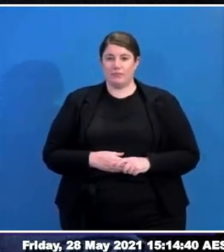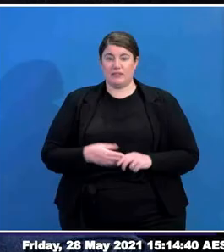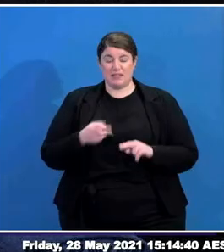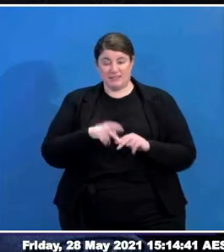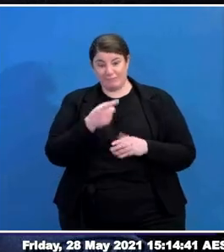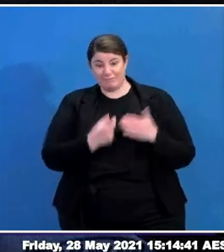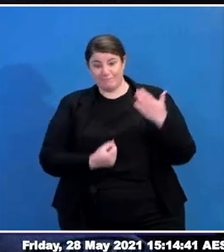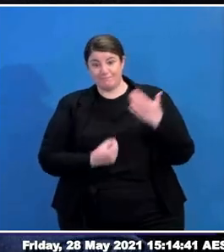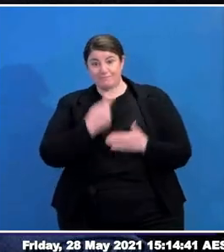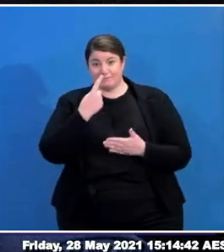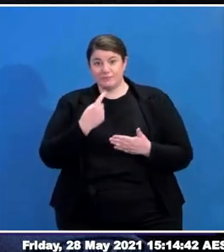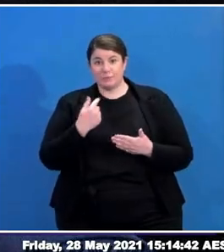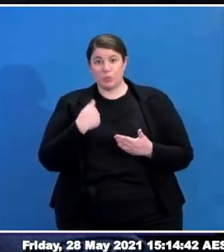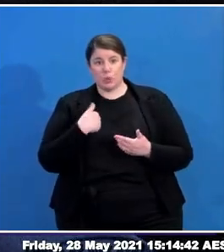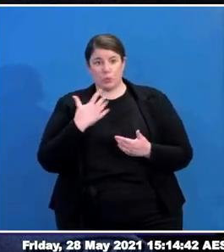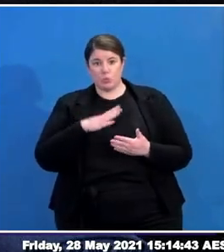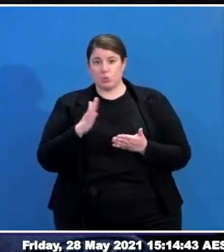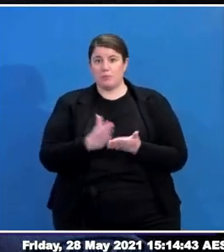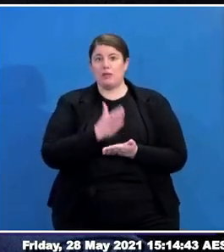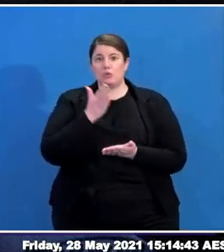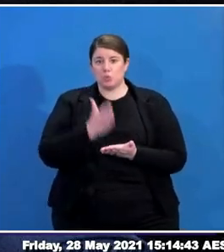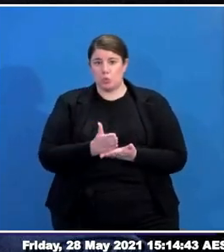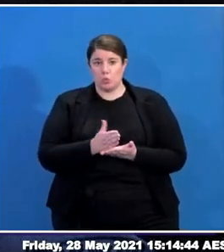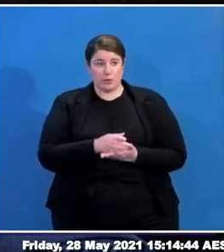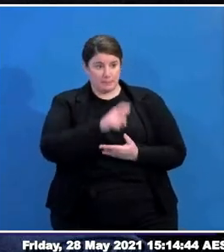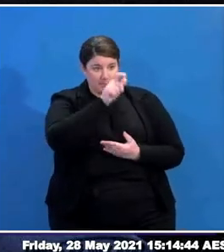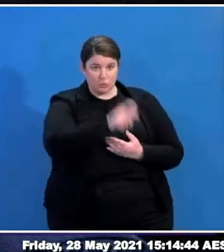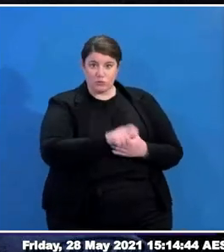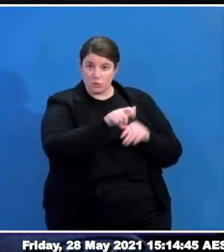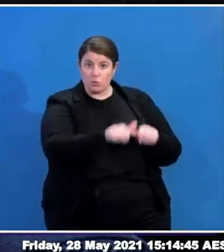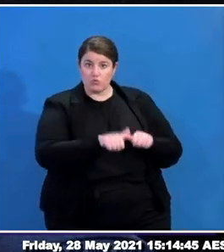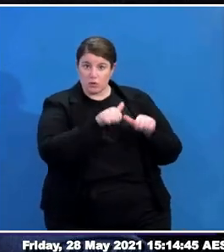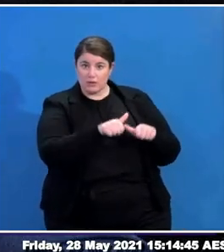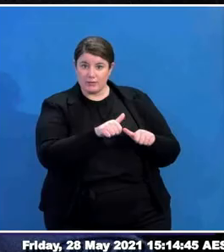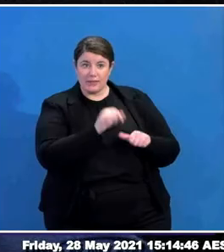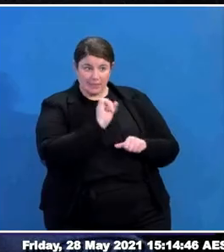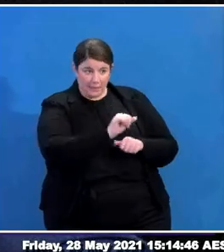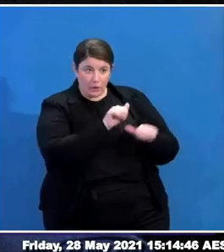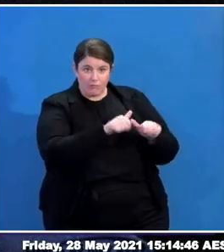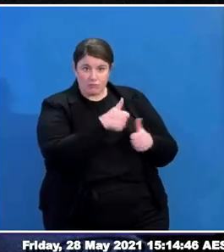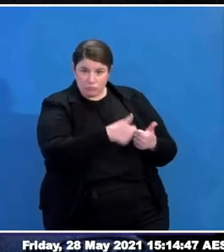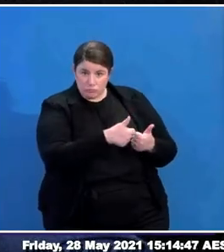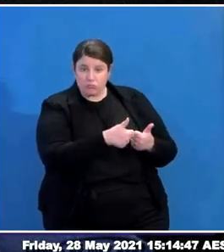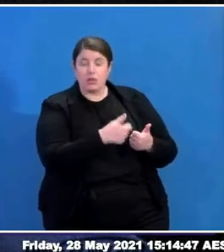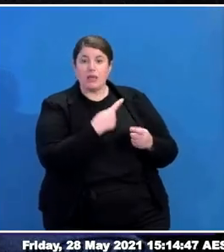looking at the interests of the participant and how to ensure that